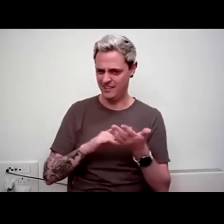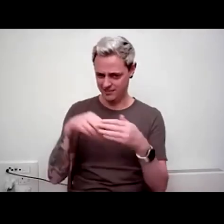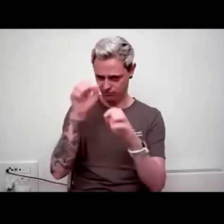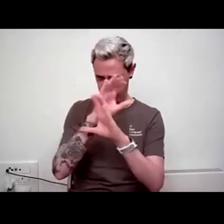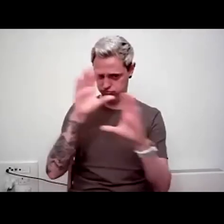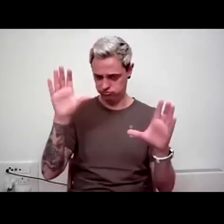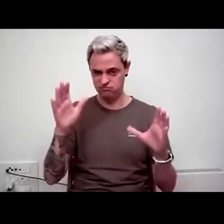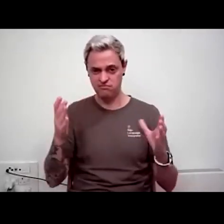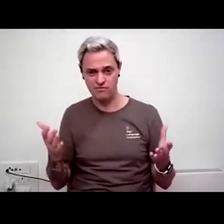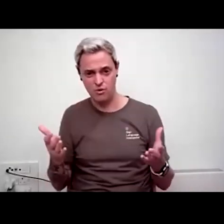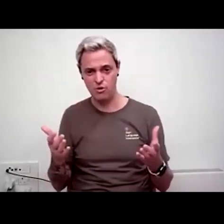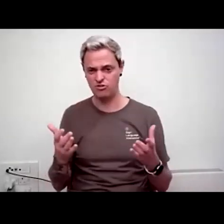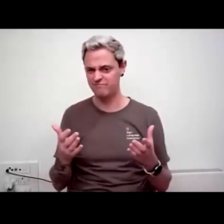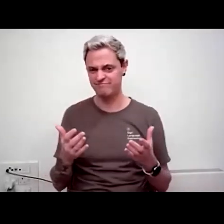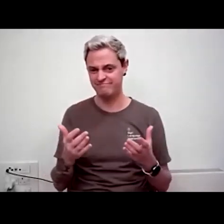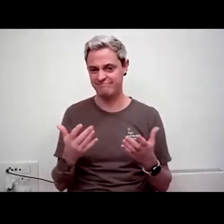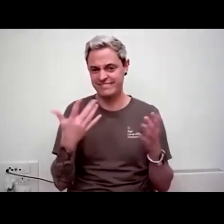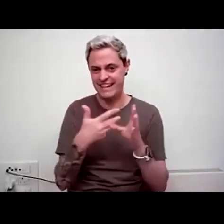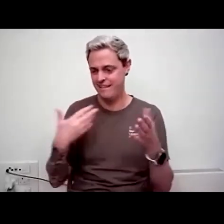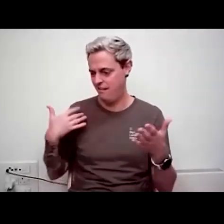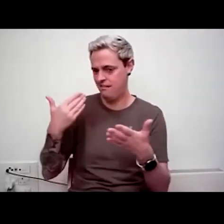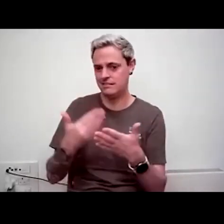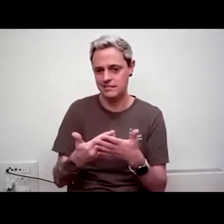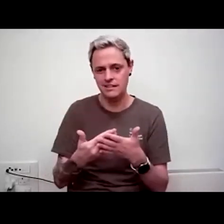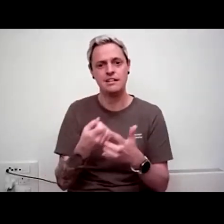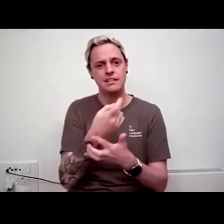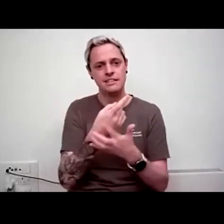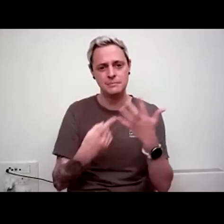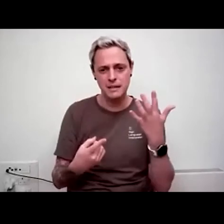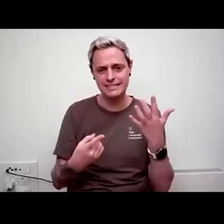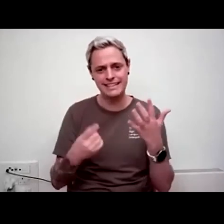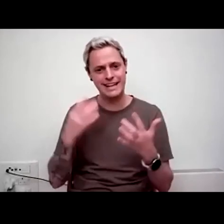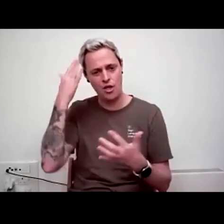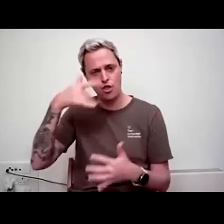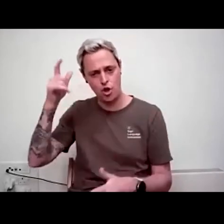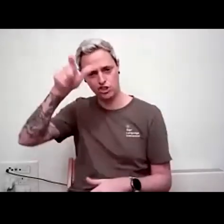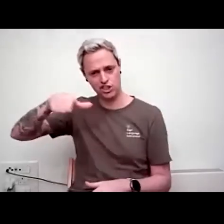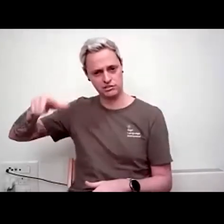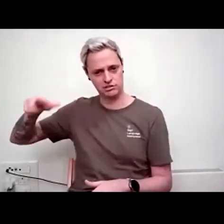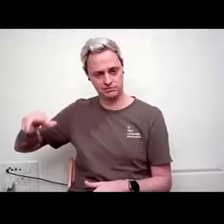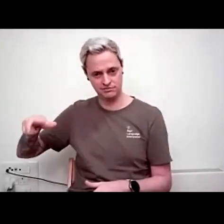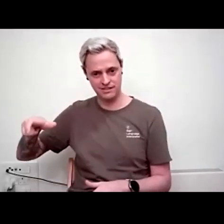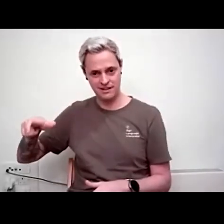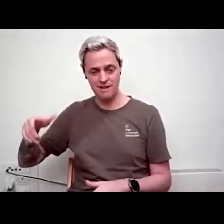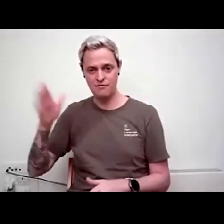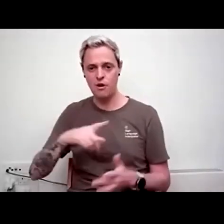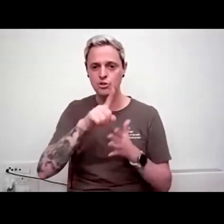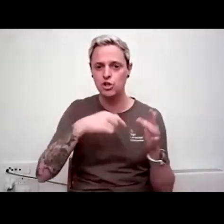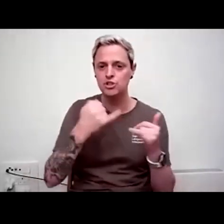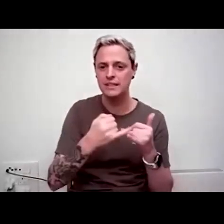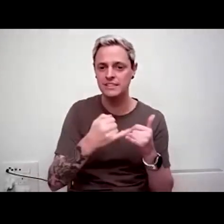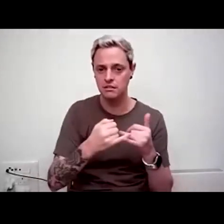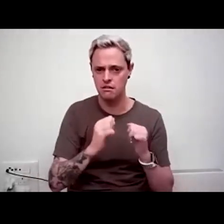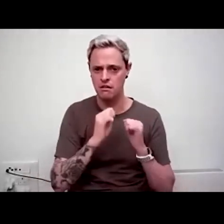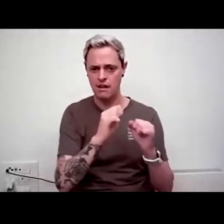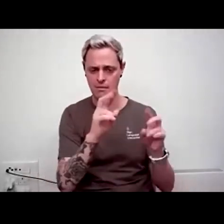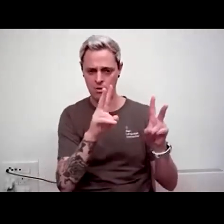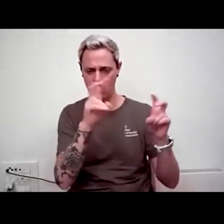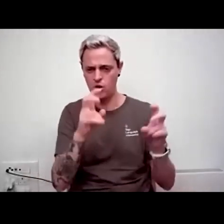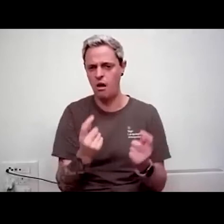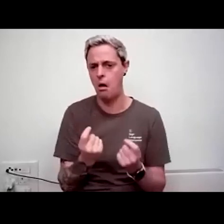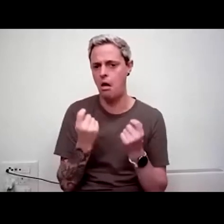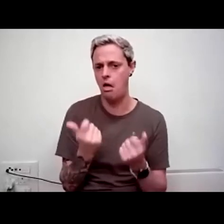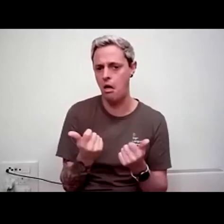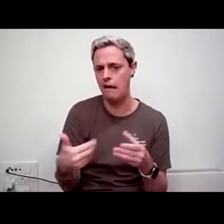a number of disability theologians have expressed concern with what John Swinton calls "mere inclusivity."